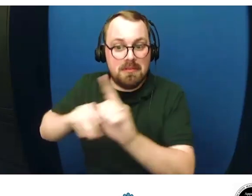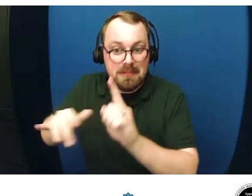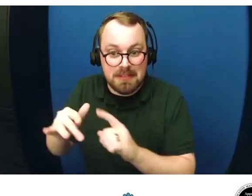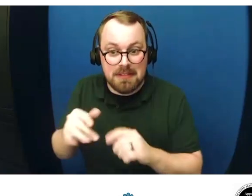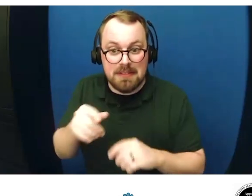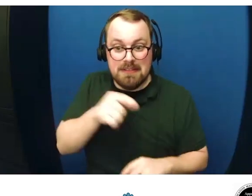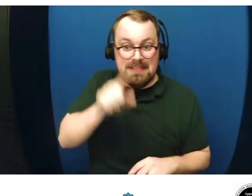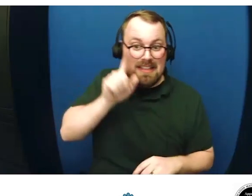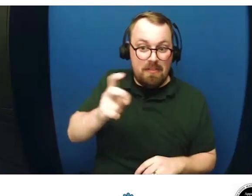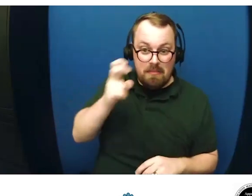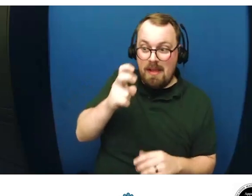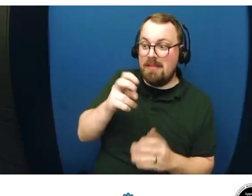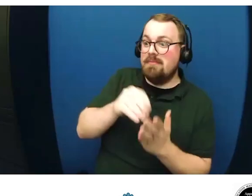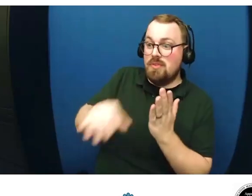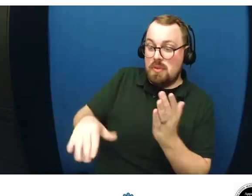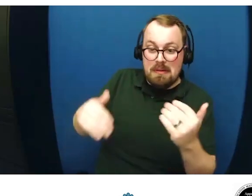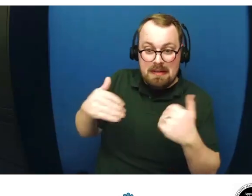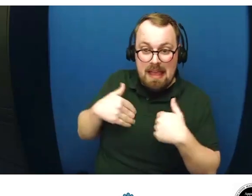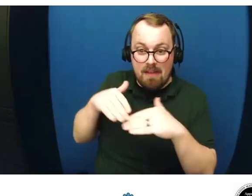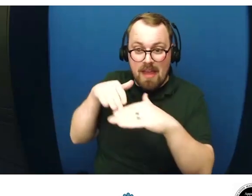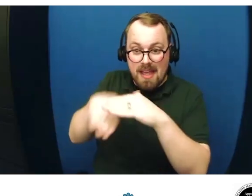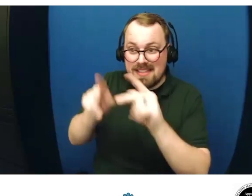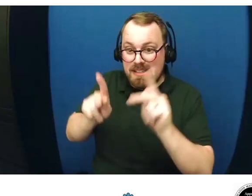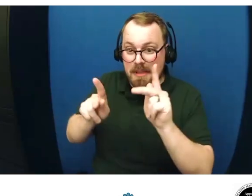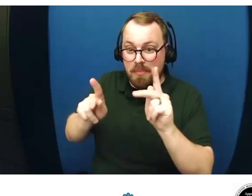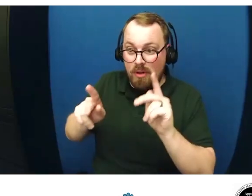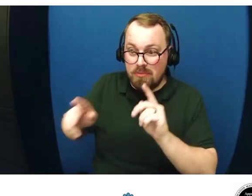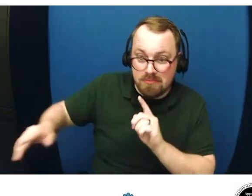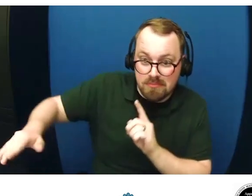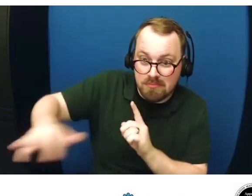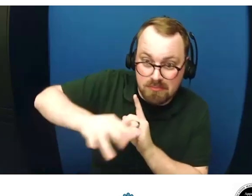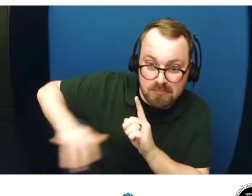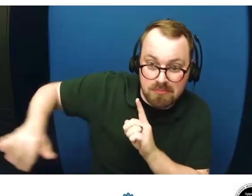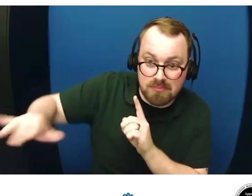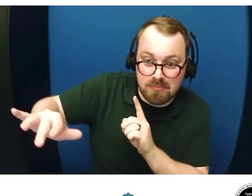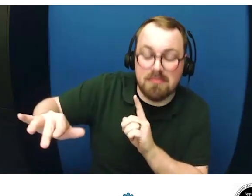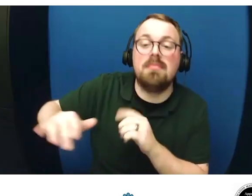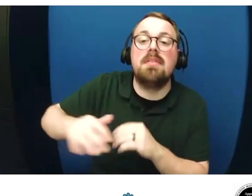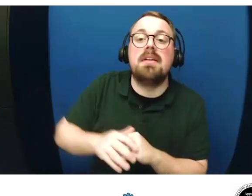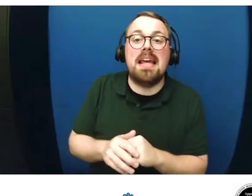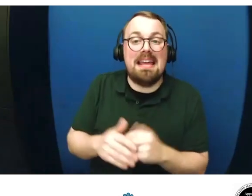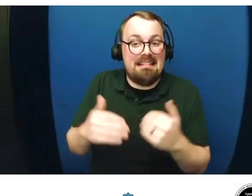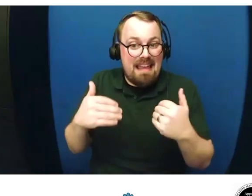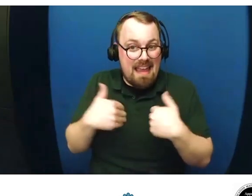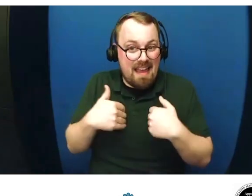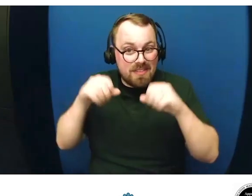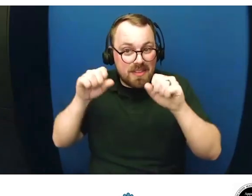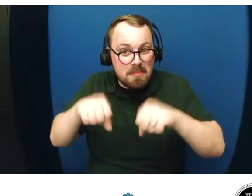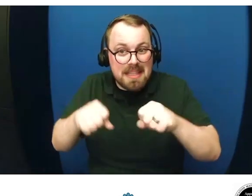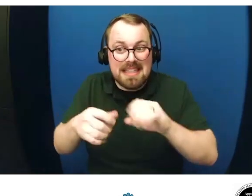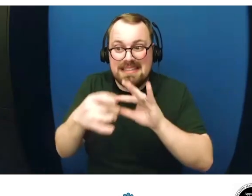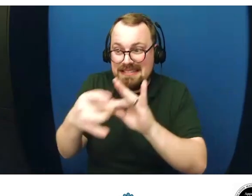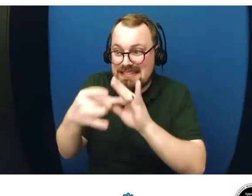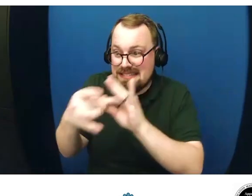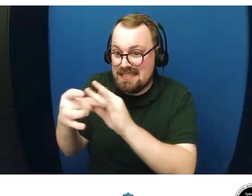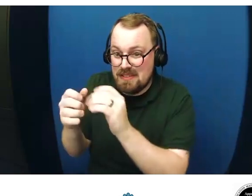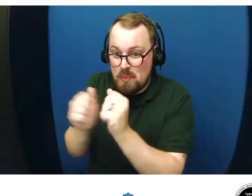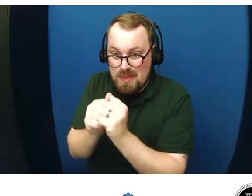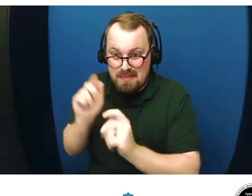are outside of their physical reach and have the ability to connect with them?